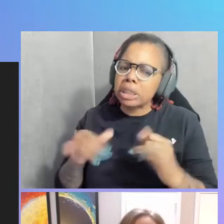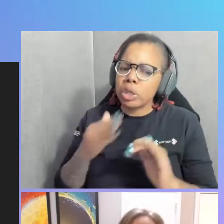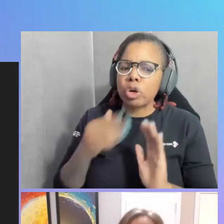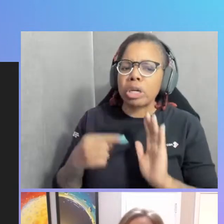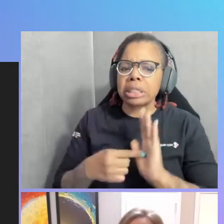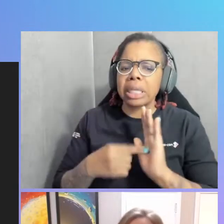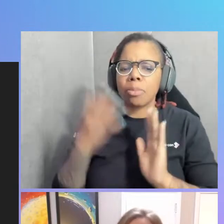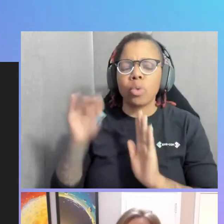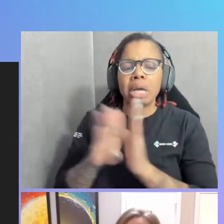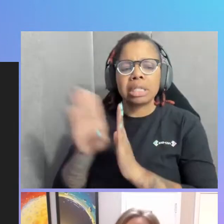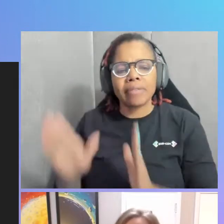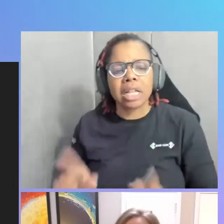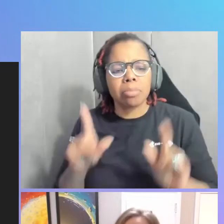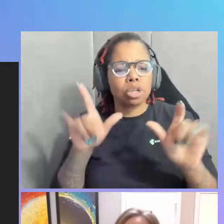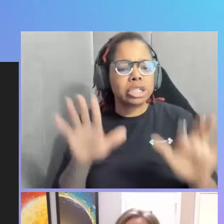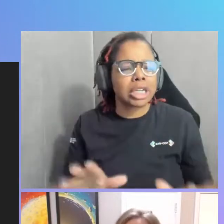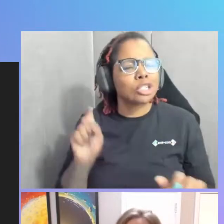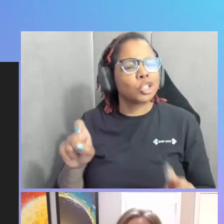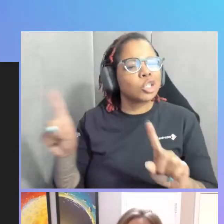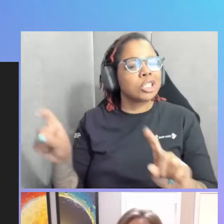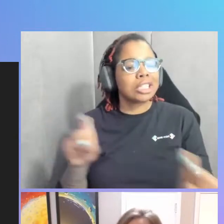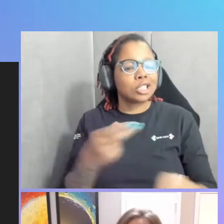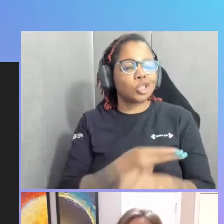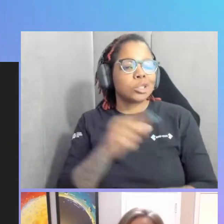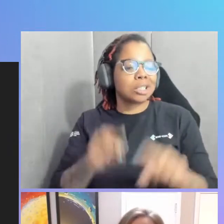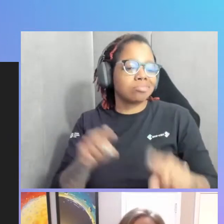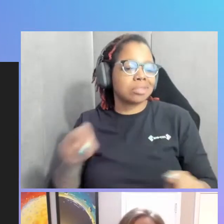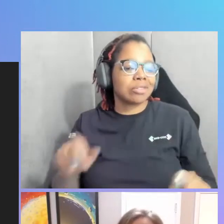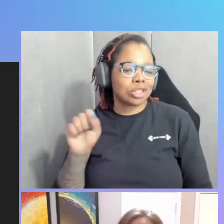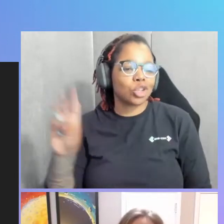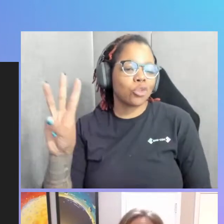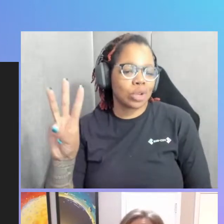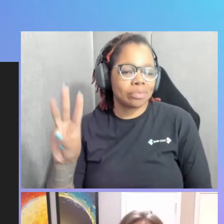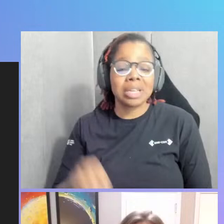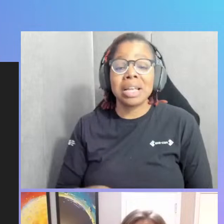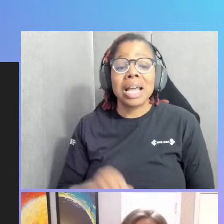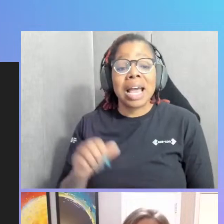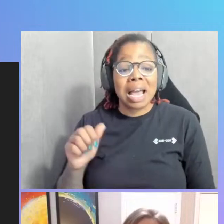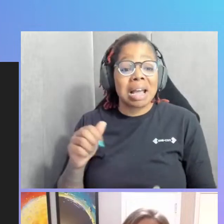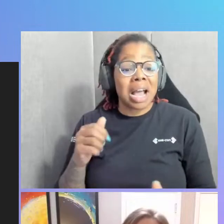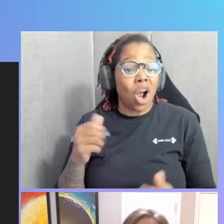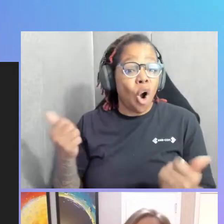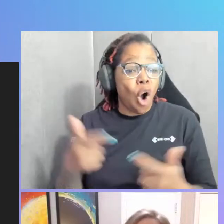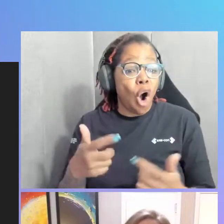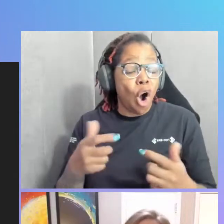and testers should be testing with multiple softwares. The devices don't always behave the